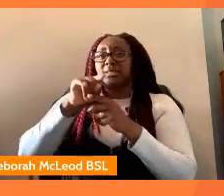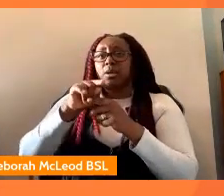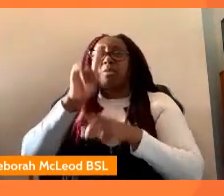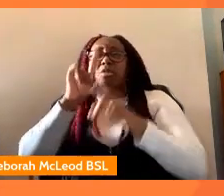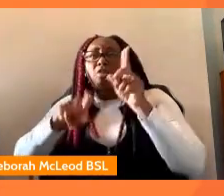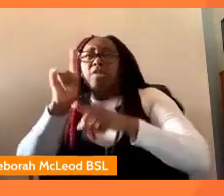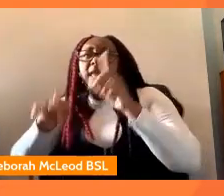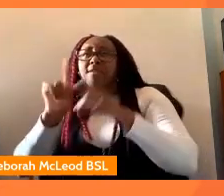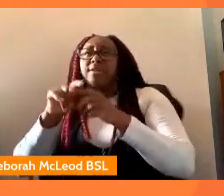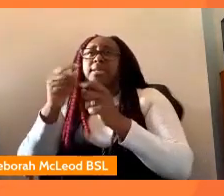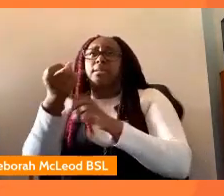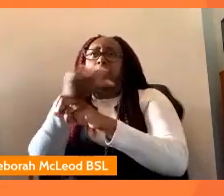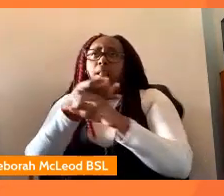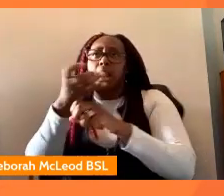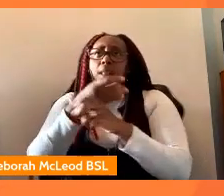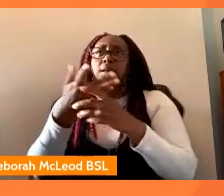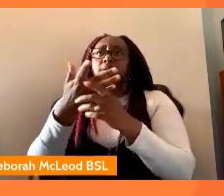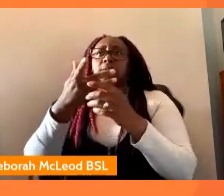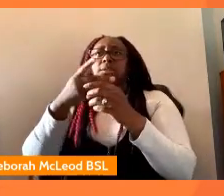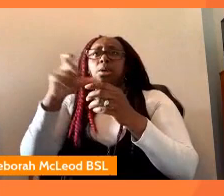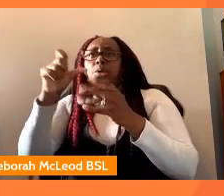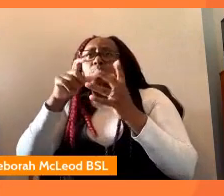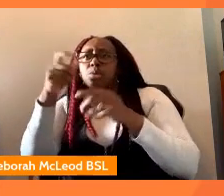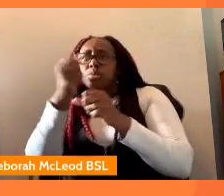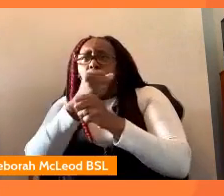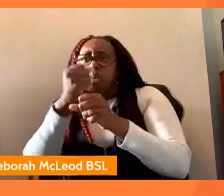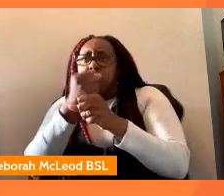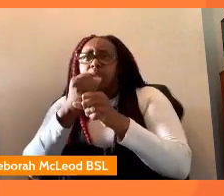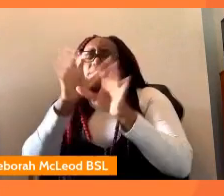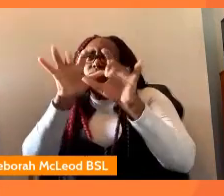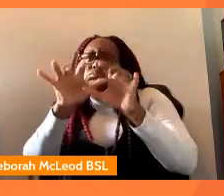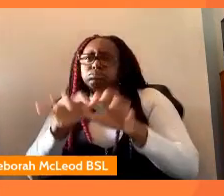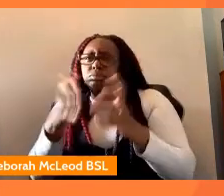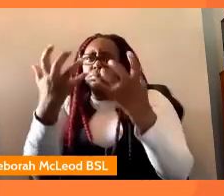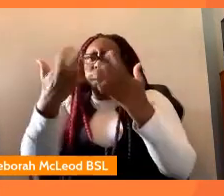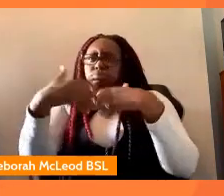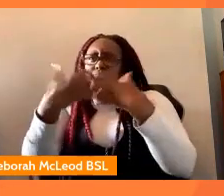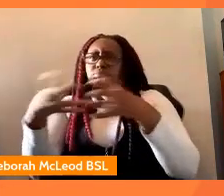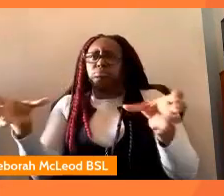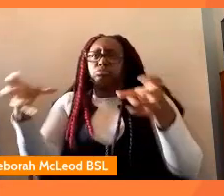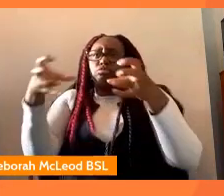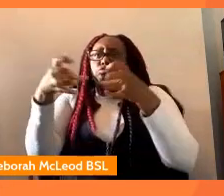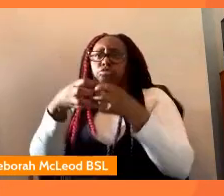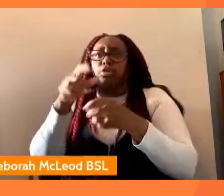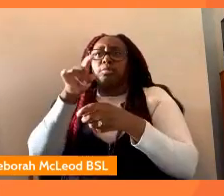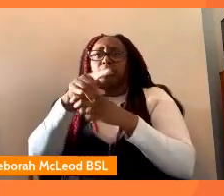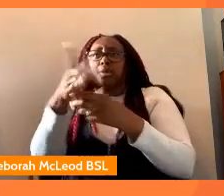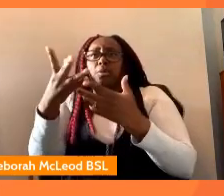animators and coders, it used the same process that is used to create virtual reality and games.